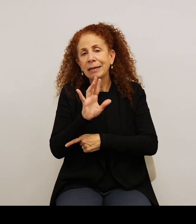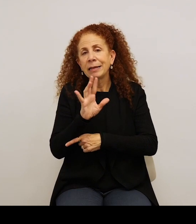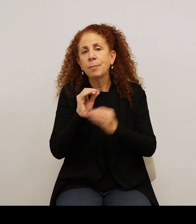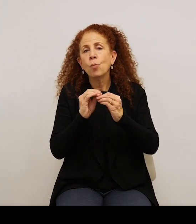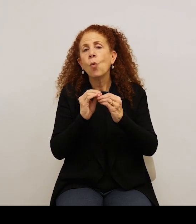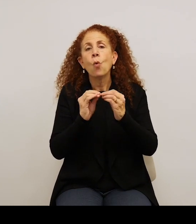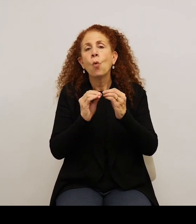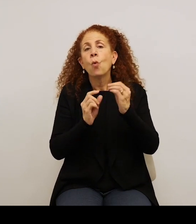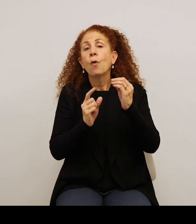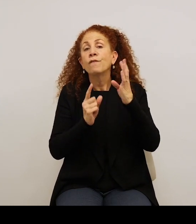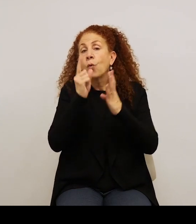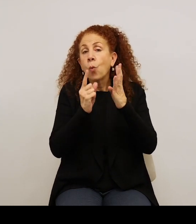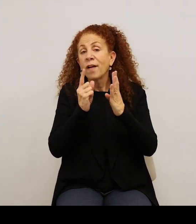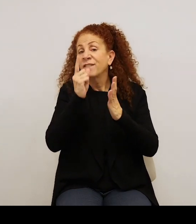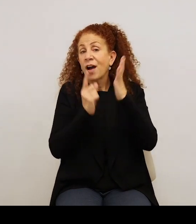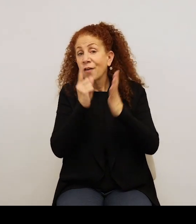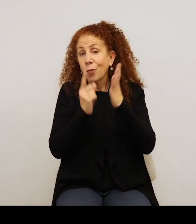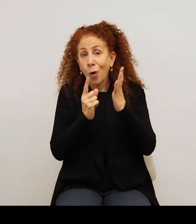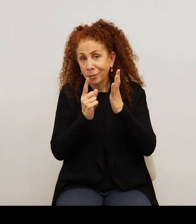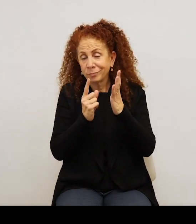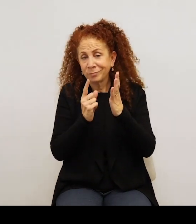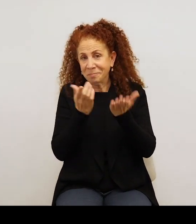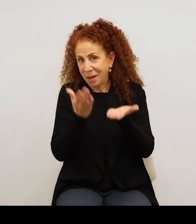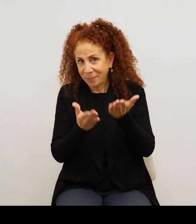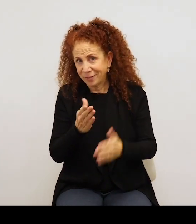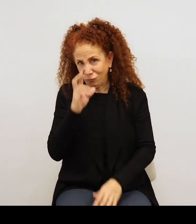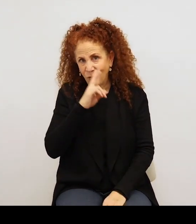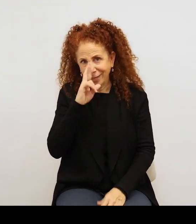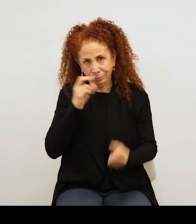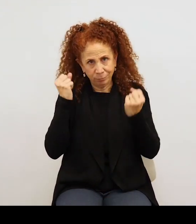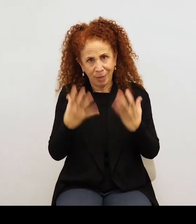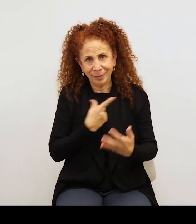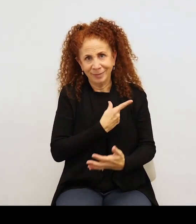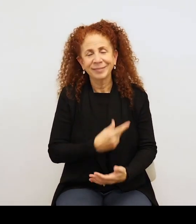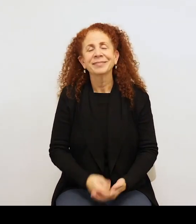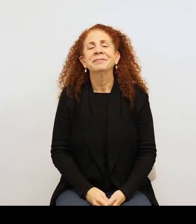be four or five for each of us. So that's definitely a large population.